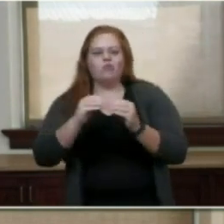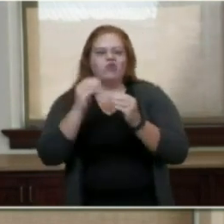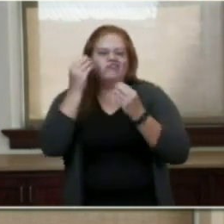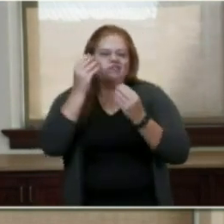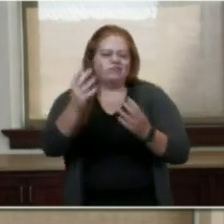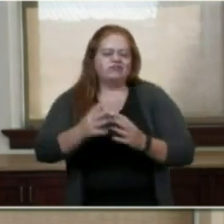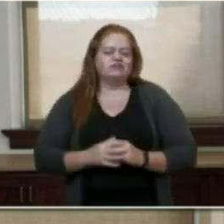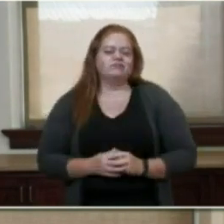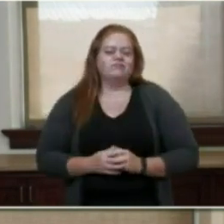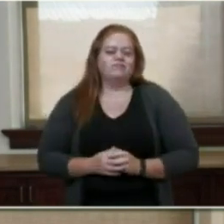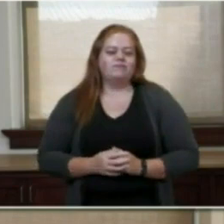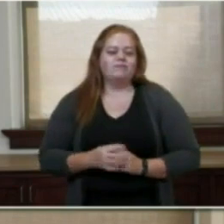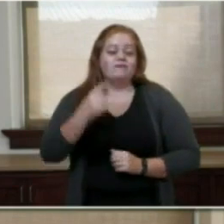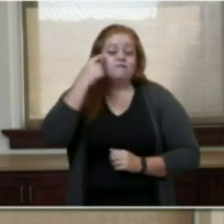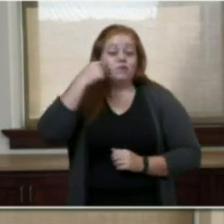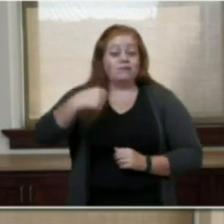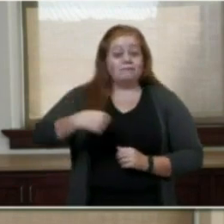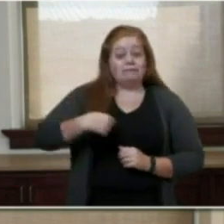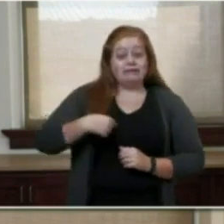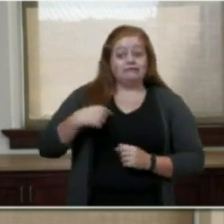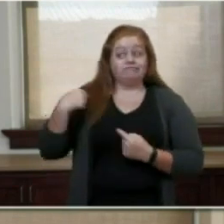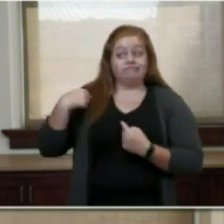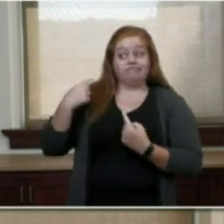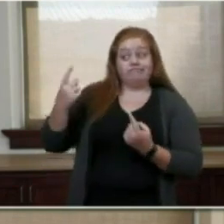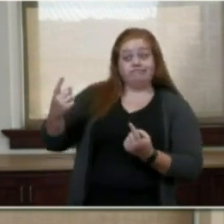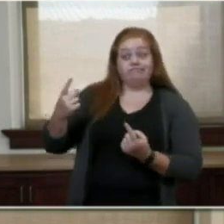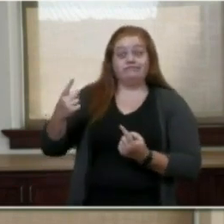the one thing I can say is since the very beginning of this pandemic and